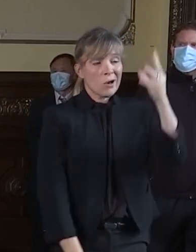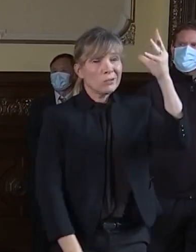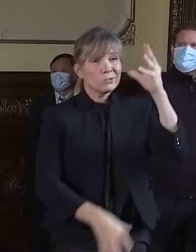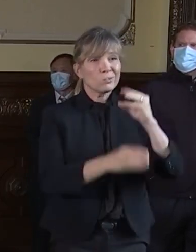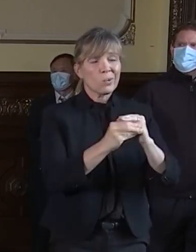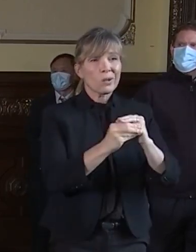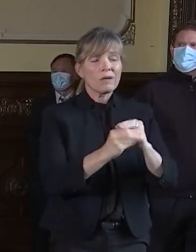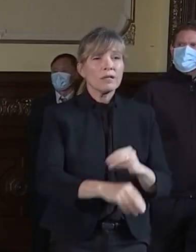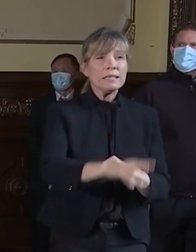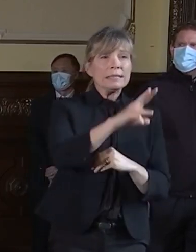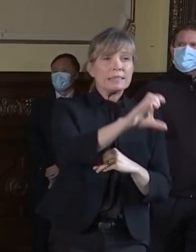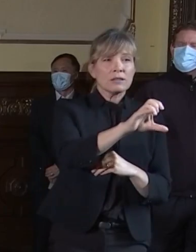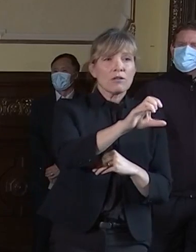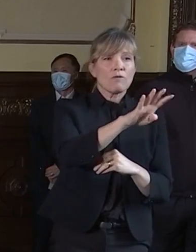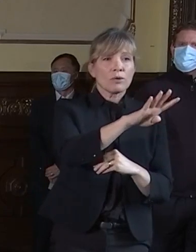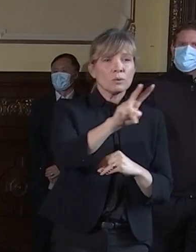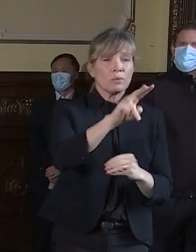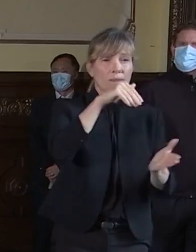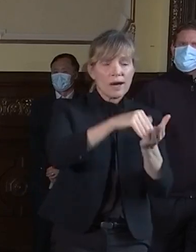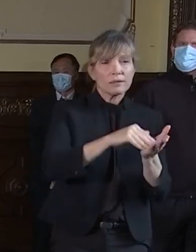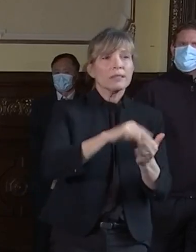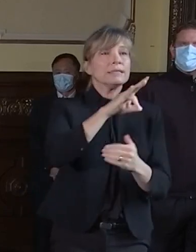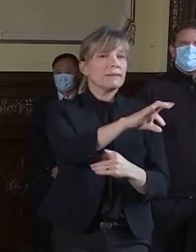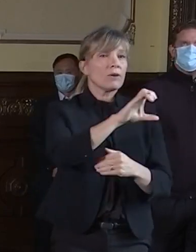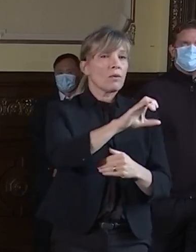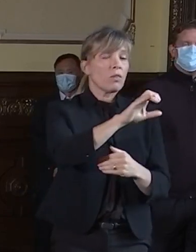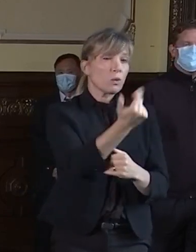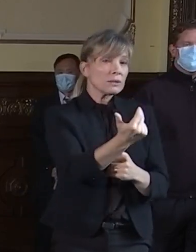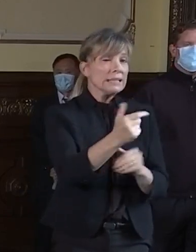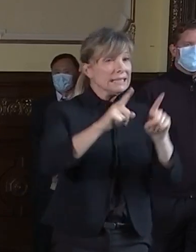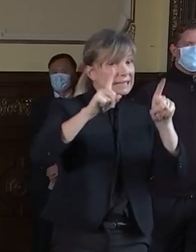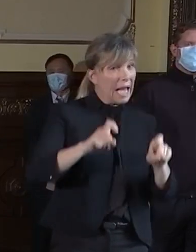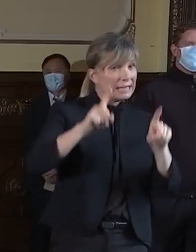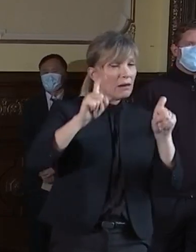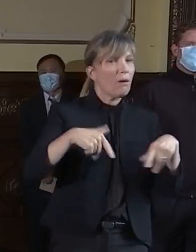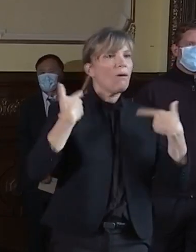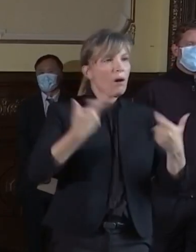STATE OF ILLINOIS IS 4,525 DEATHS.